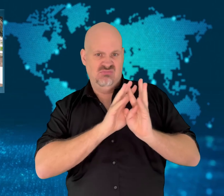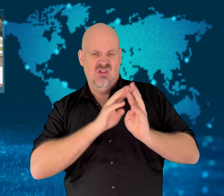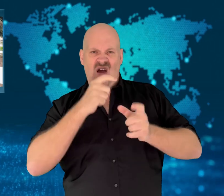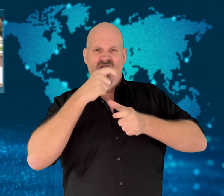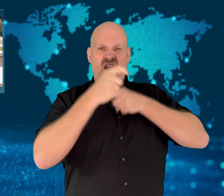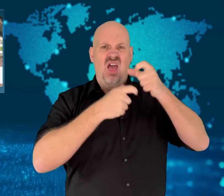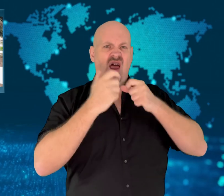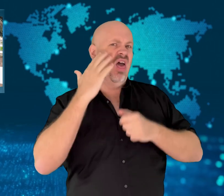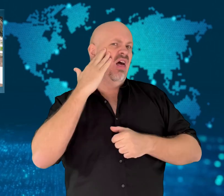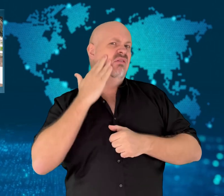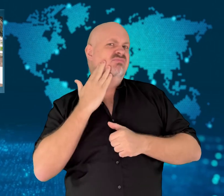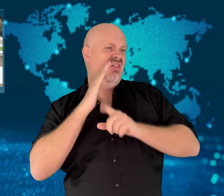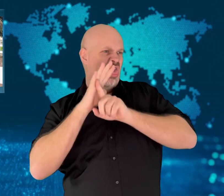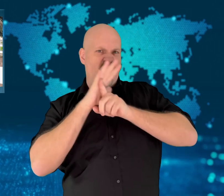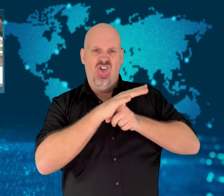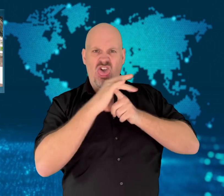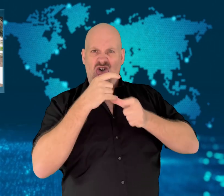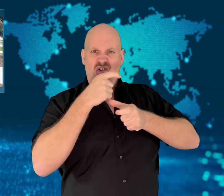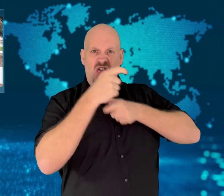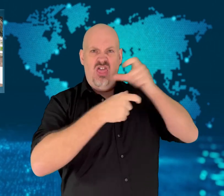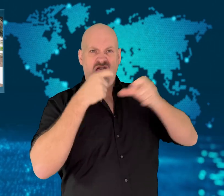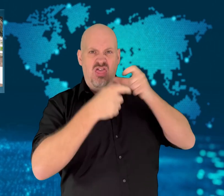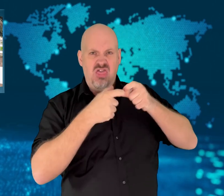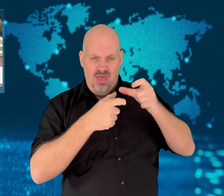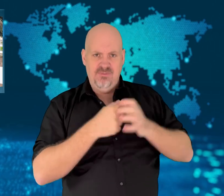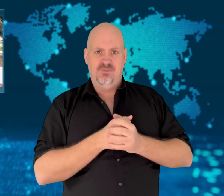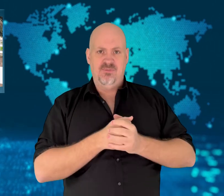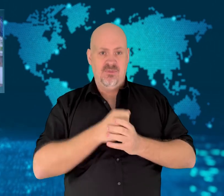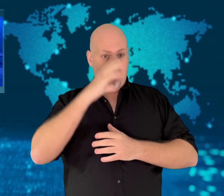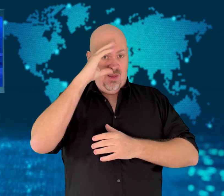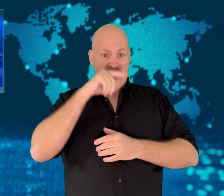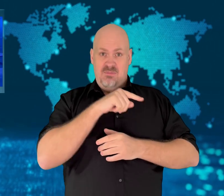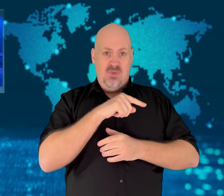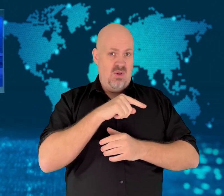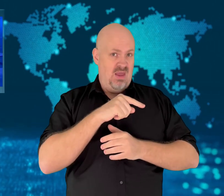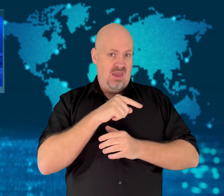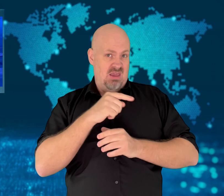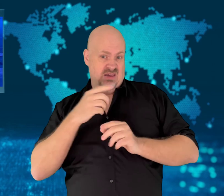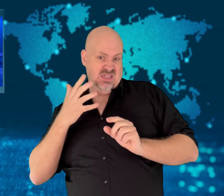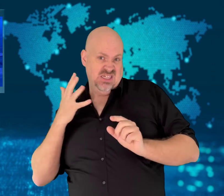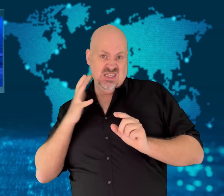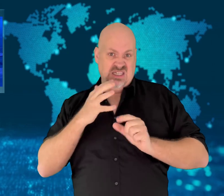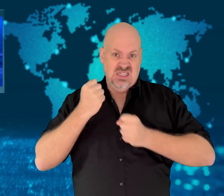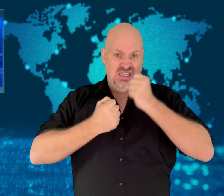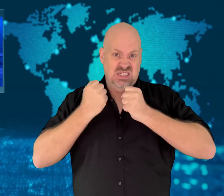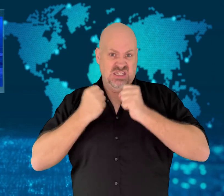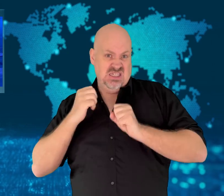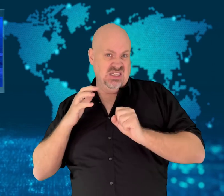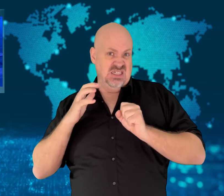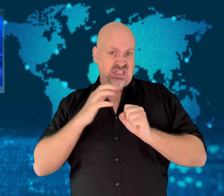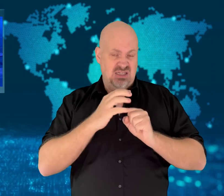a utility vehicle and shouted racial slurs at his friends.